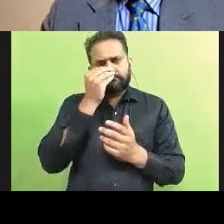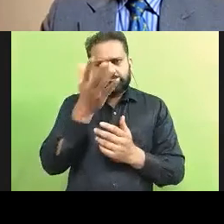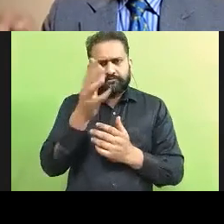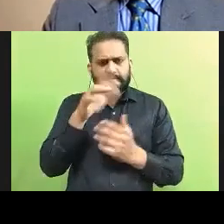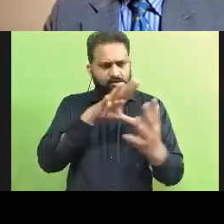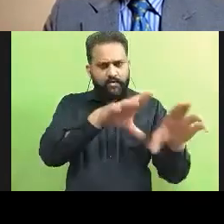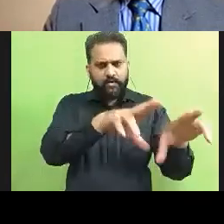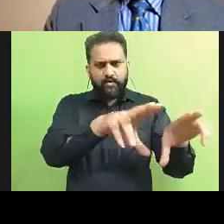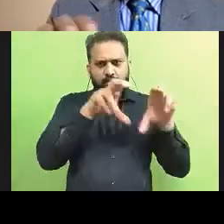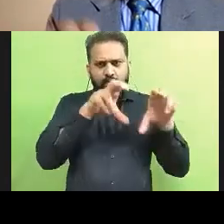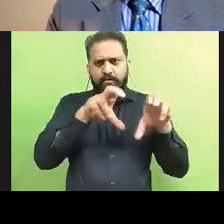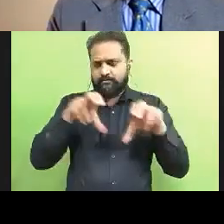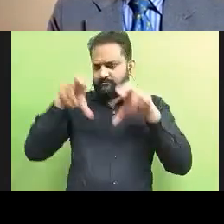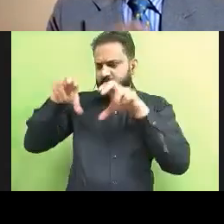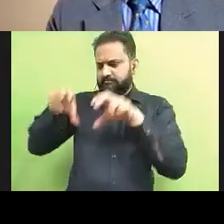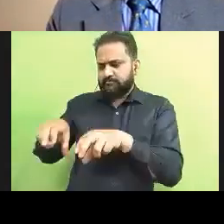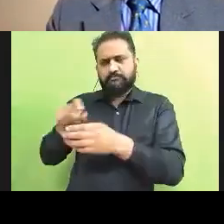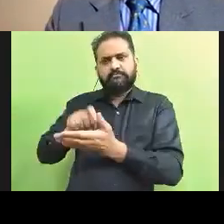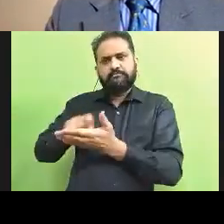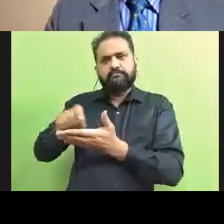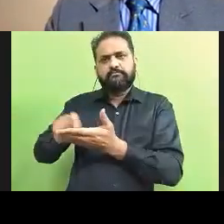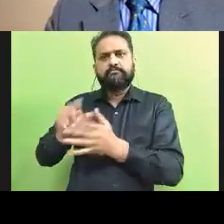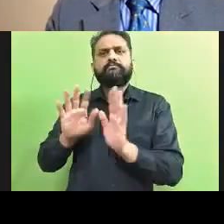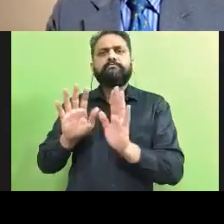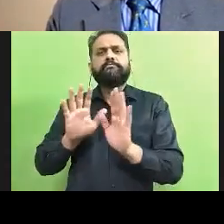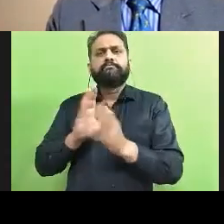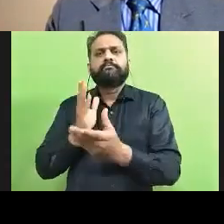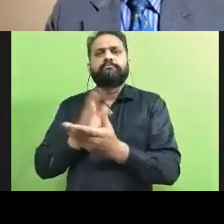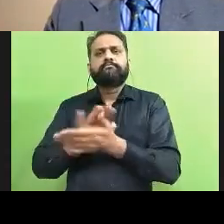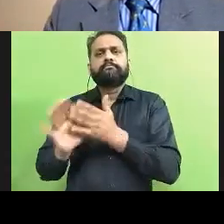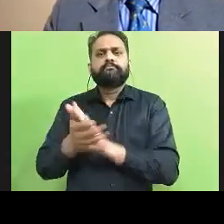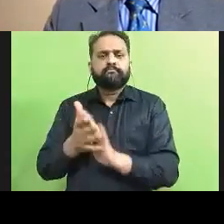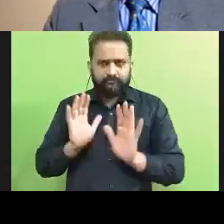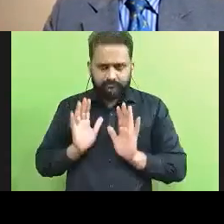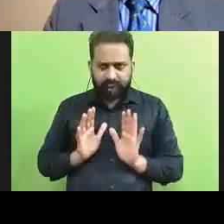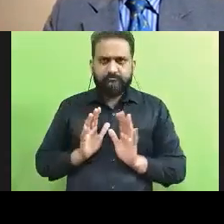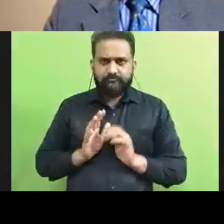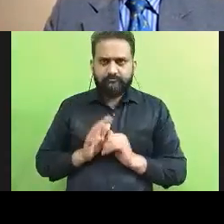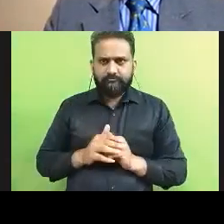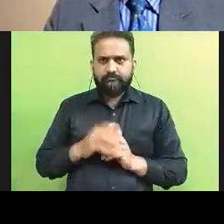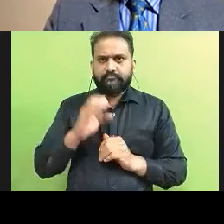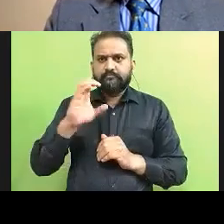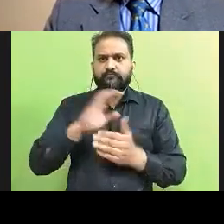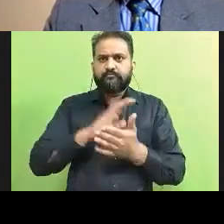and paste and put it in your file in your chronology of facts just put it there